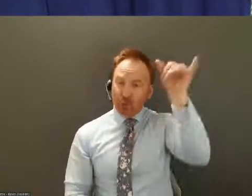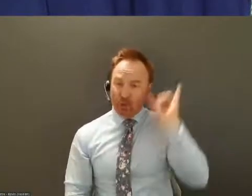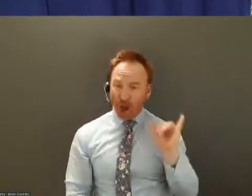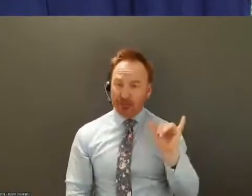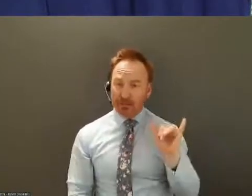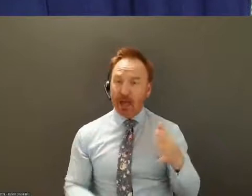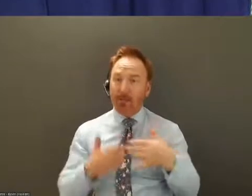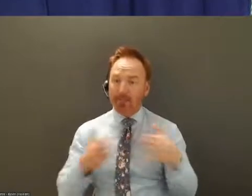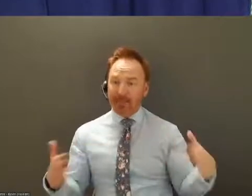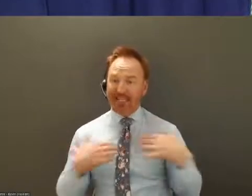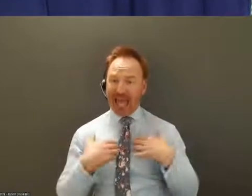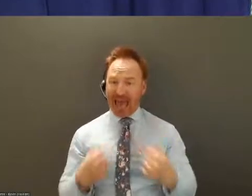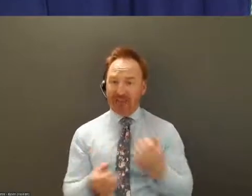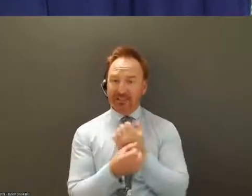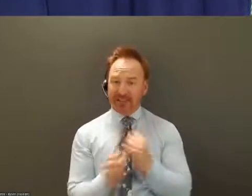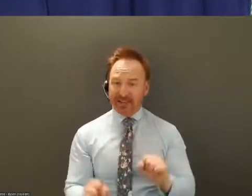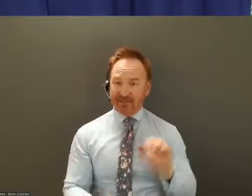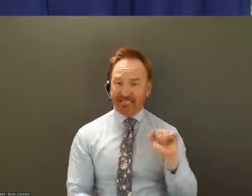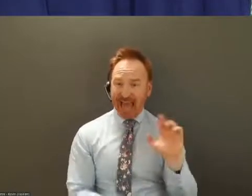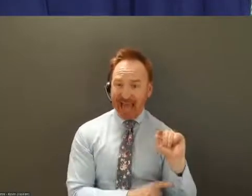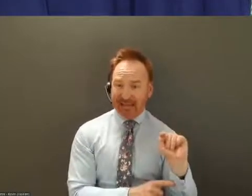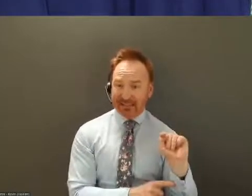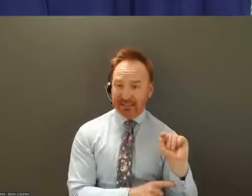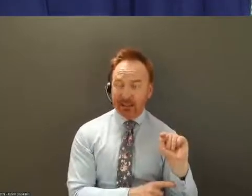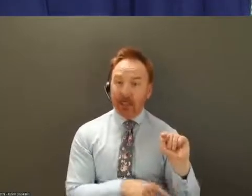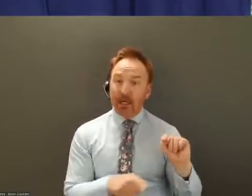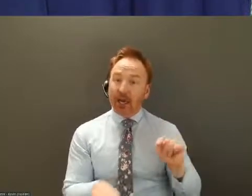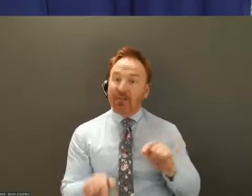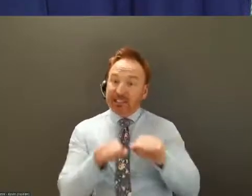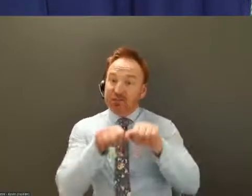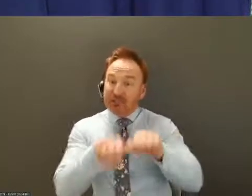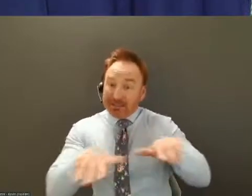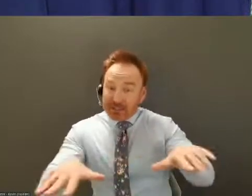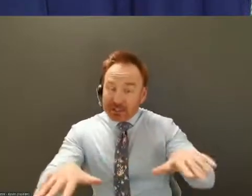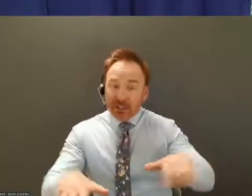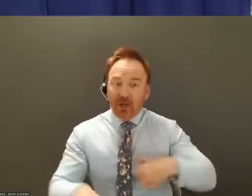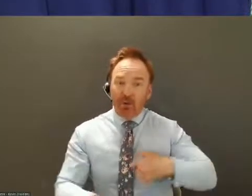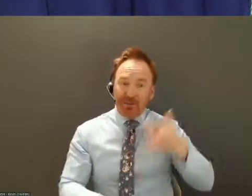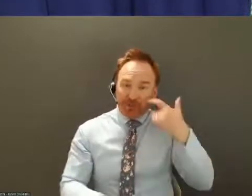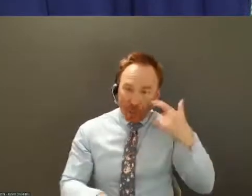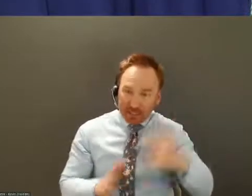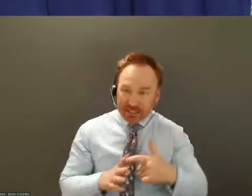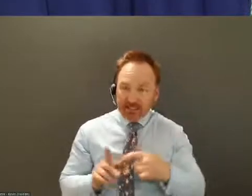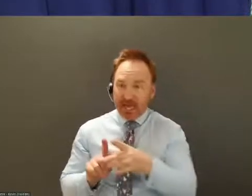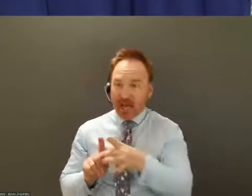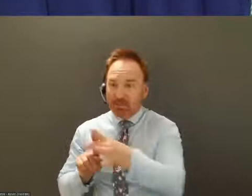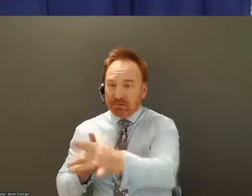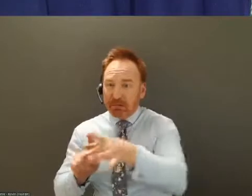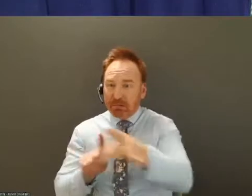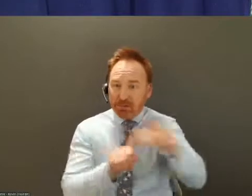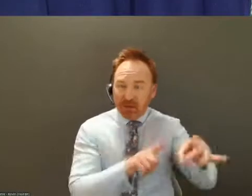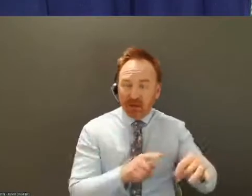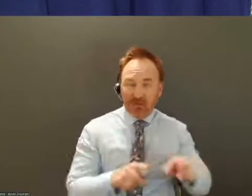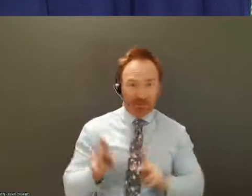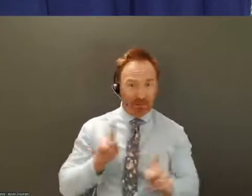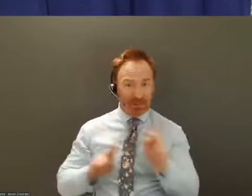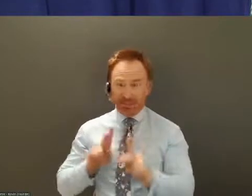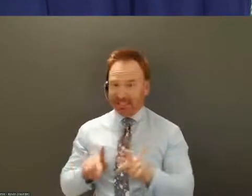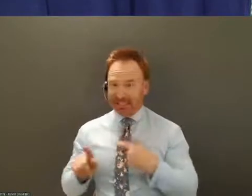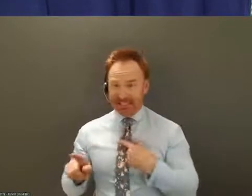waste to the needs of communities based on their requests and risks associated with COVID in the community.